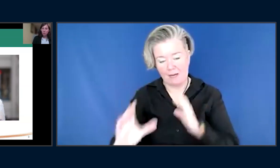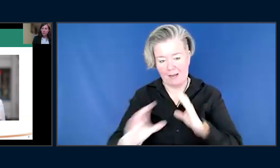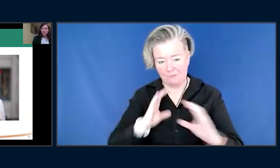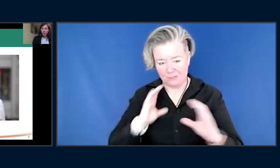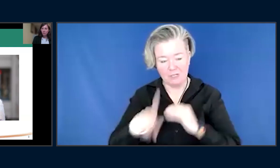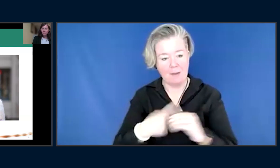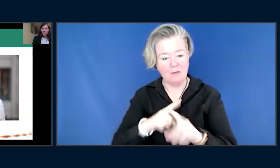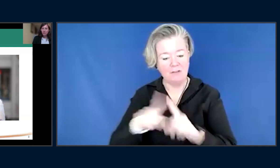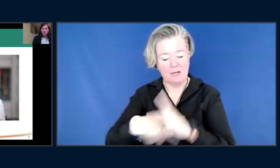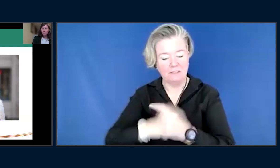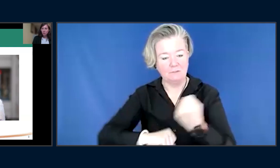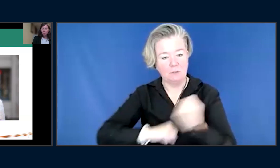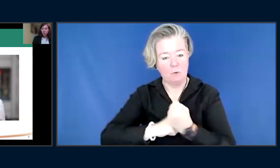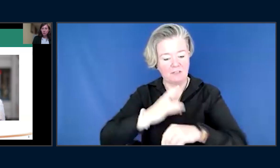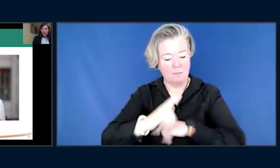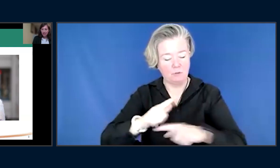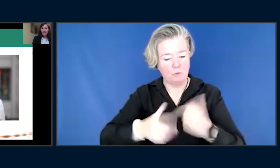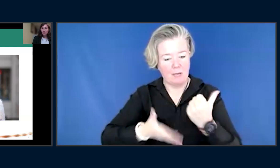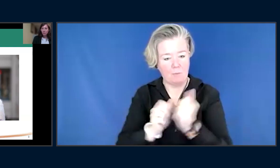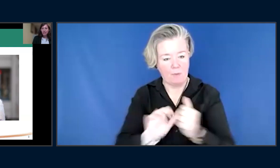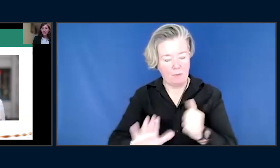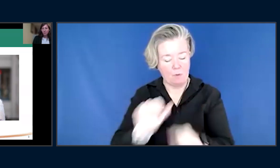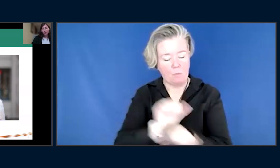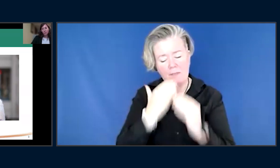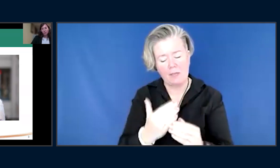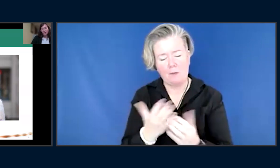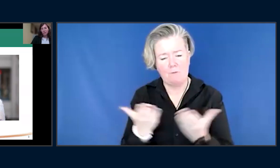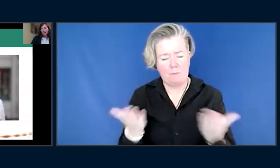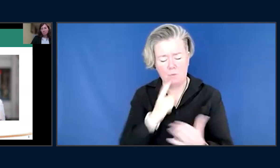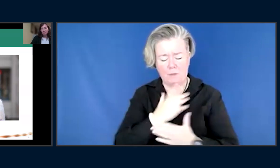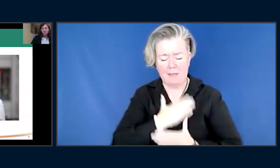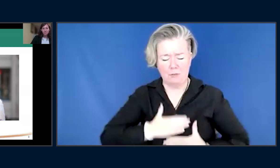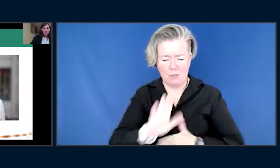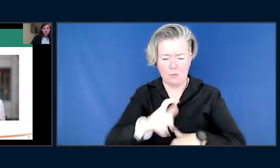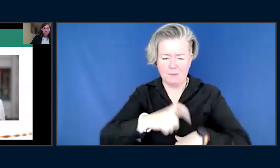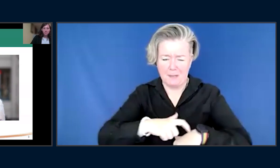about supports available to assist you in your work. So again, thank you for being here. We really appreciate your time.